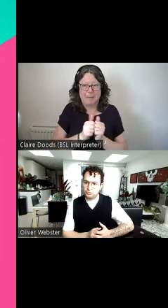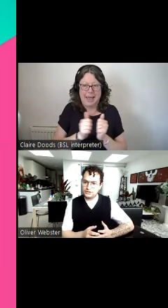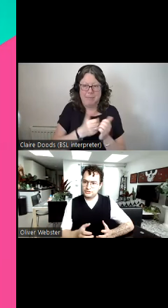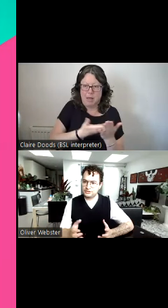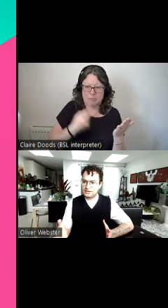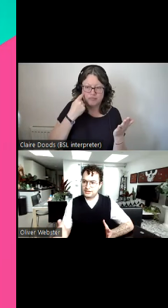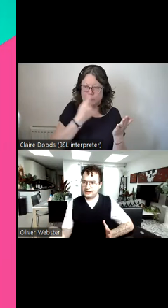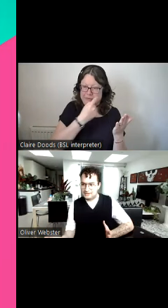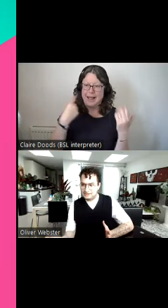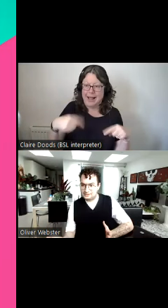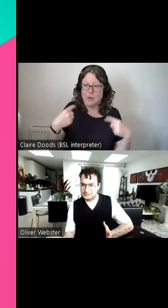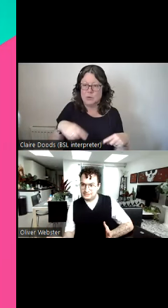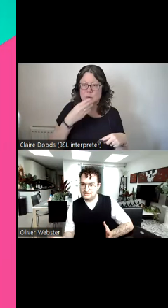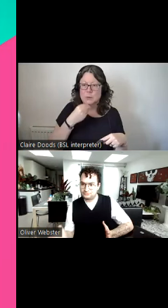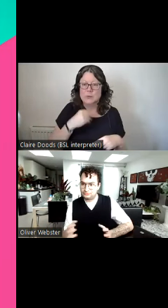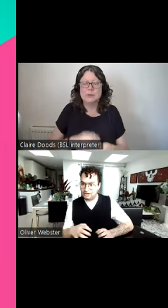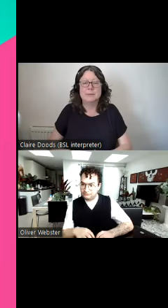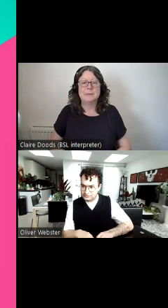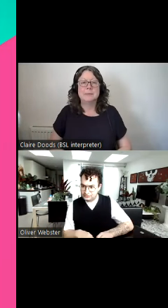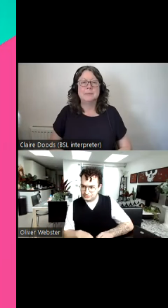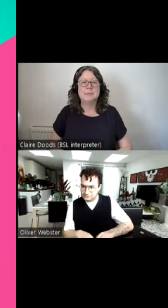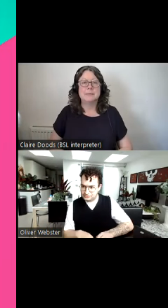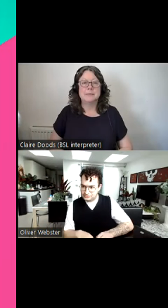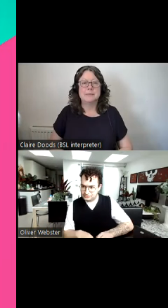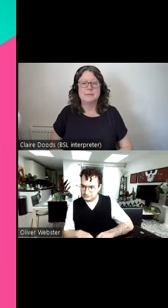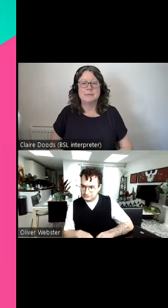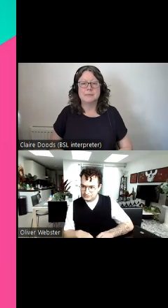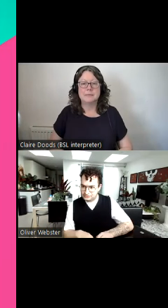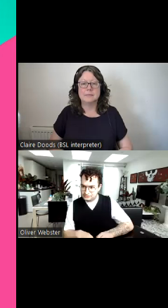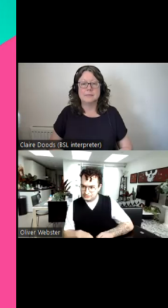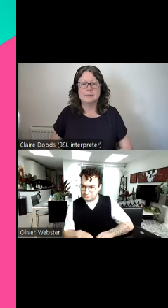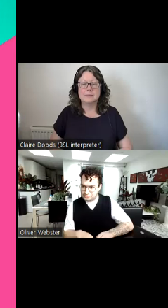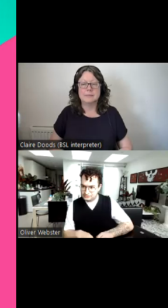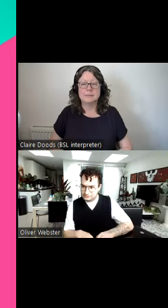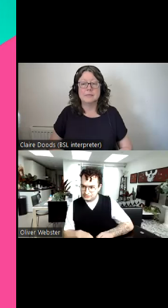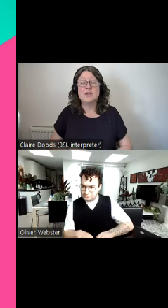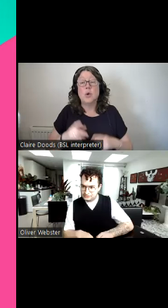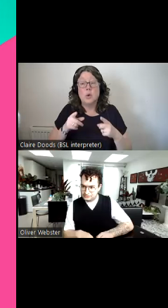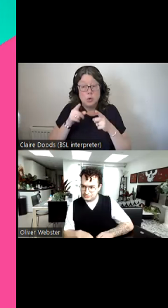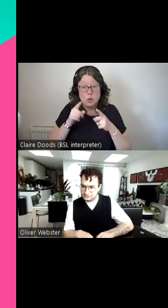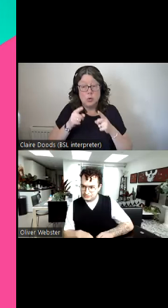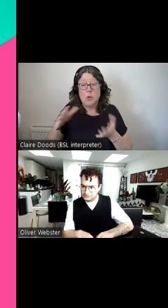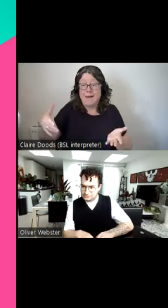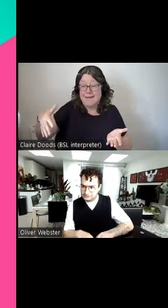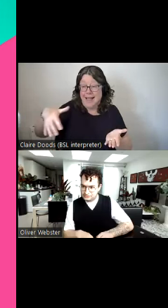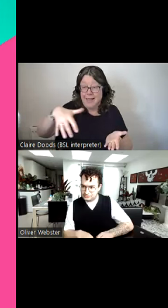When you're collecting these references, remember that subtitles are a visual soundtrack.